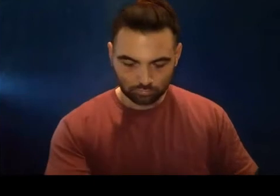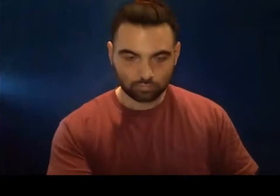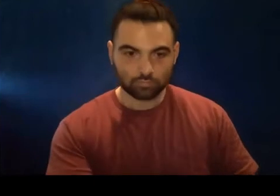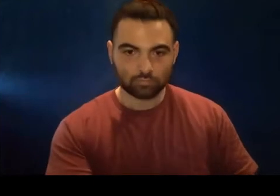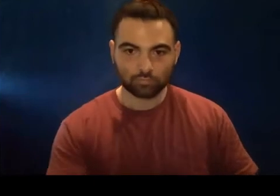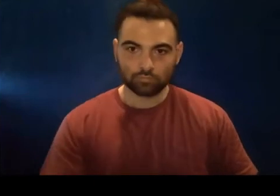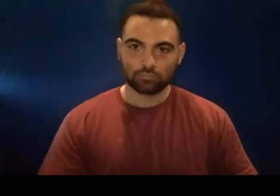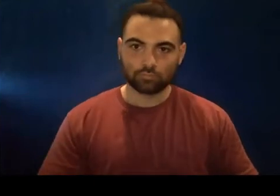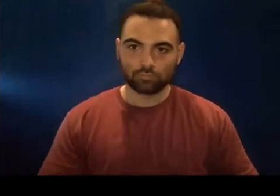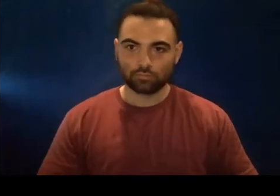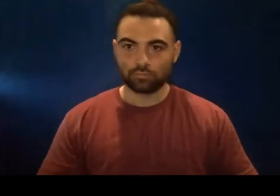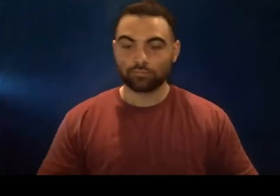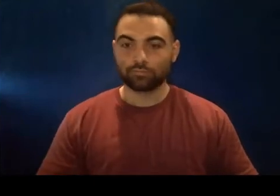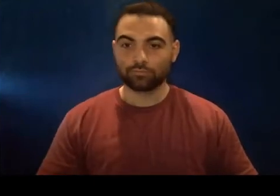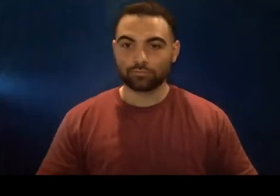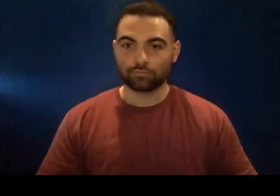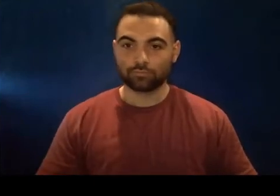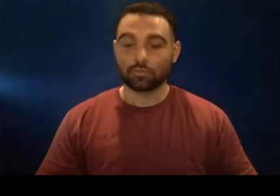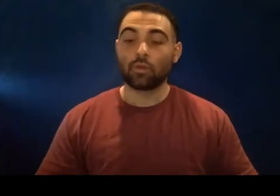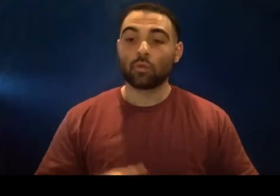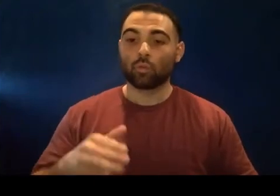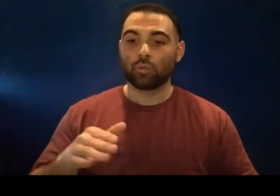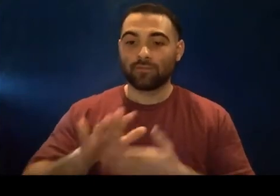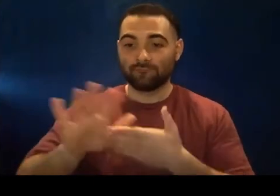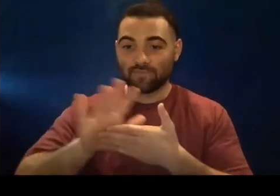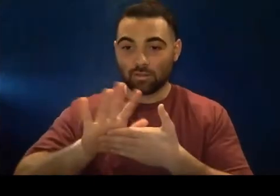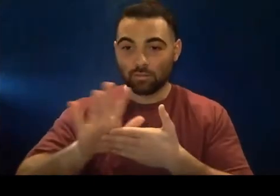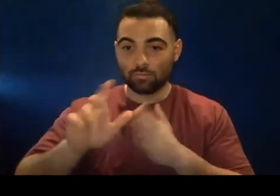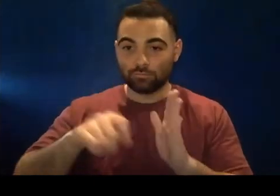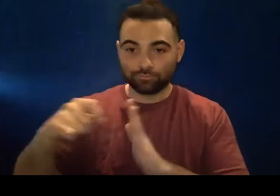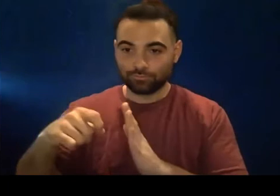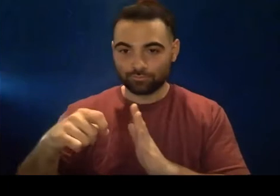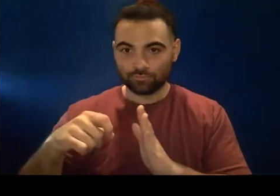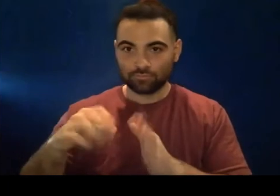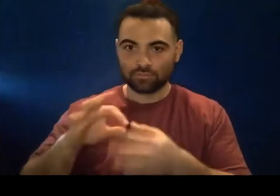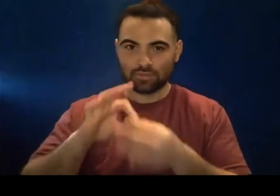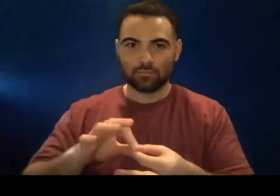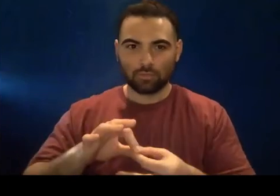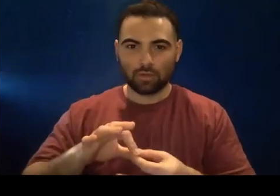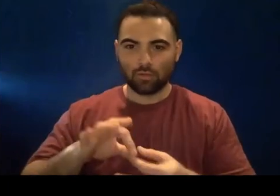So the film spans the period of Andy Byford's tenure as president